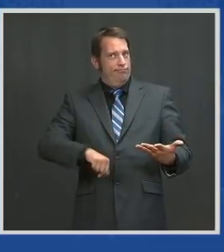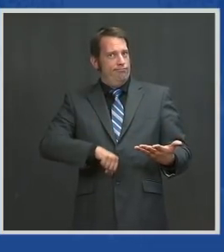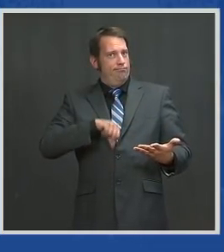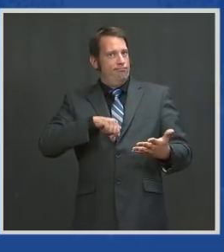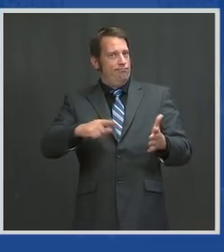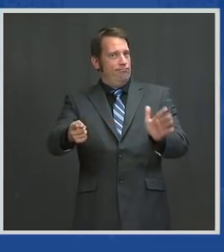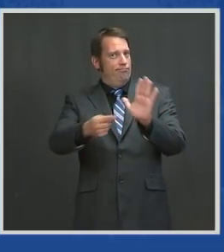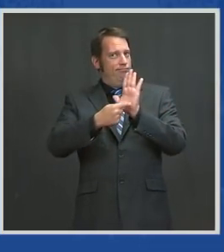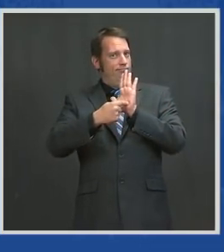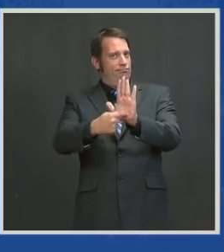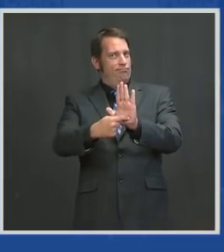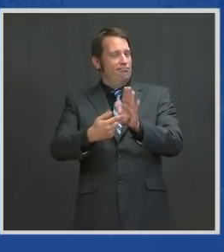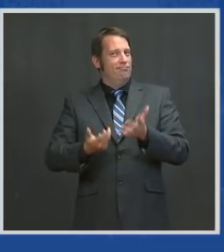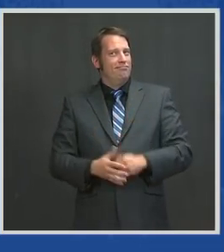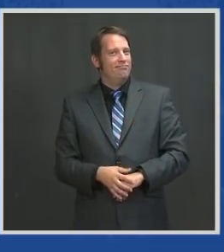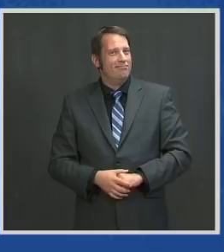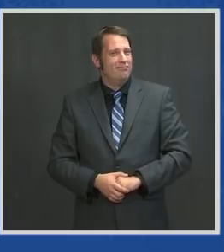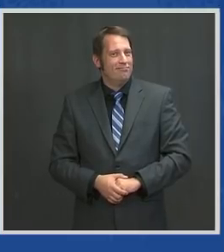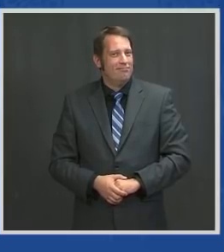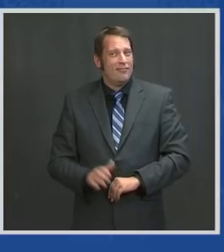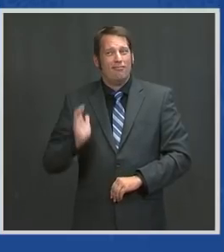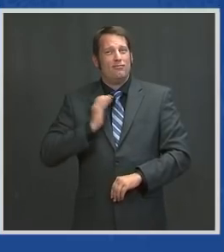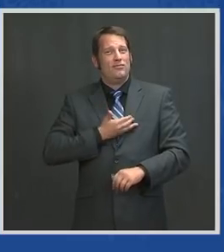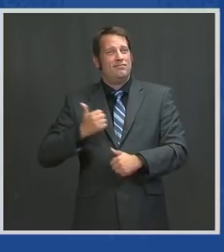Our military families may not wear a uniform,